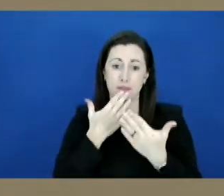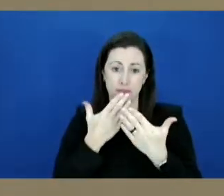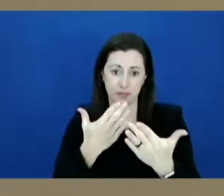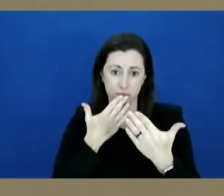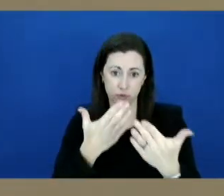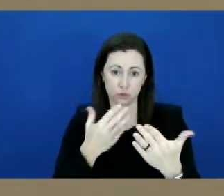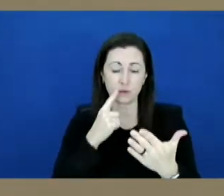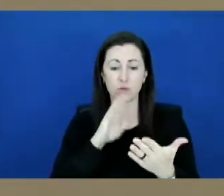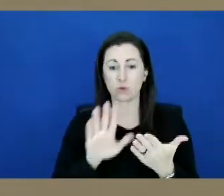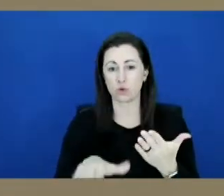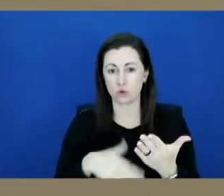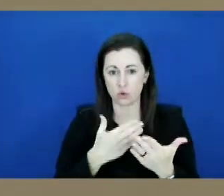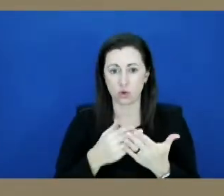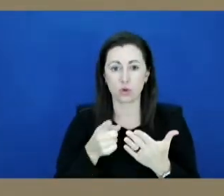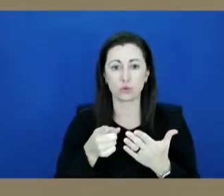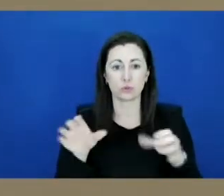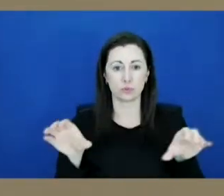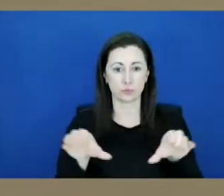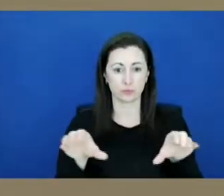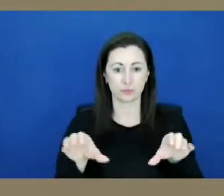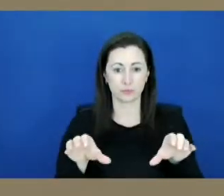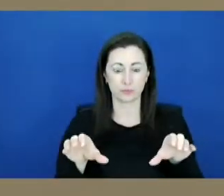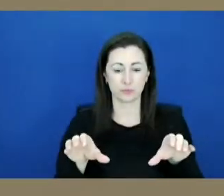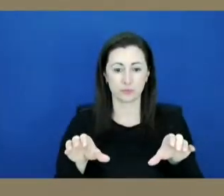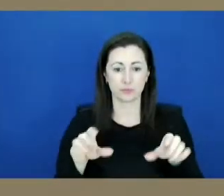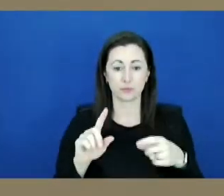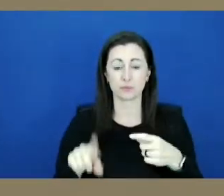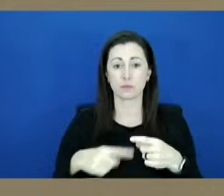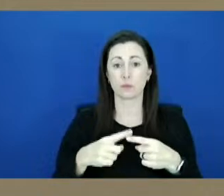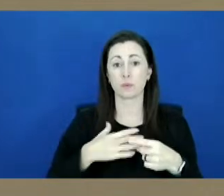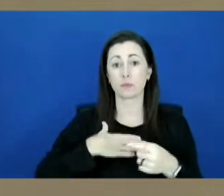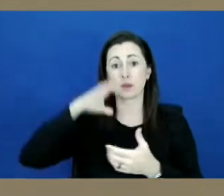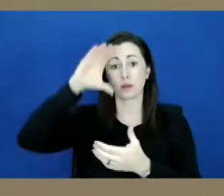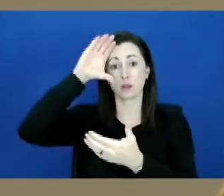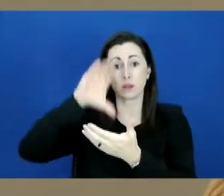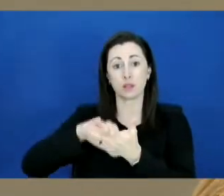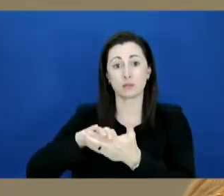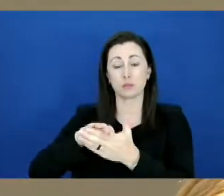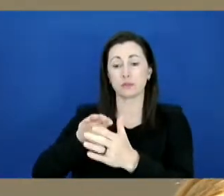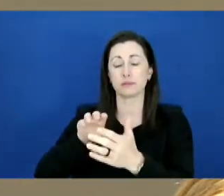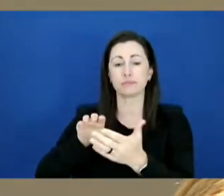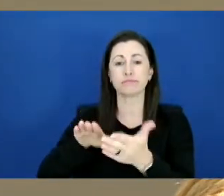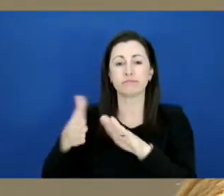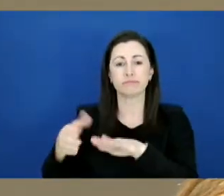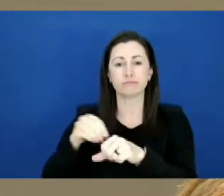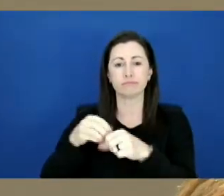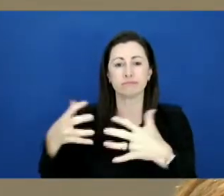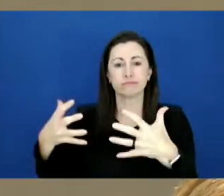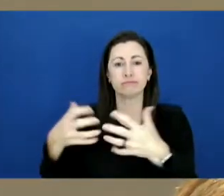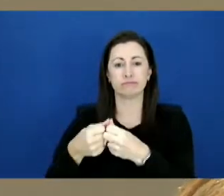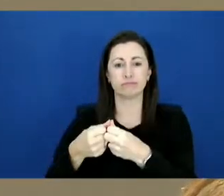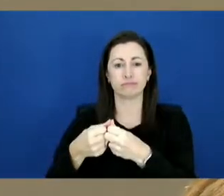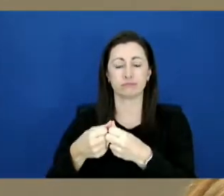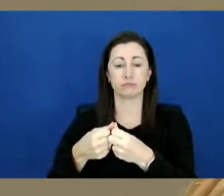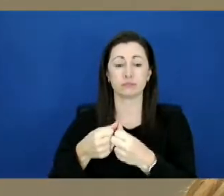BUT AGAIN, LET ME SAY THANK YOU